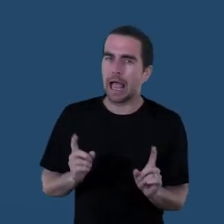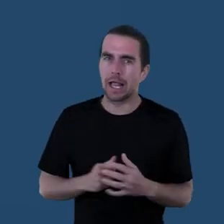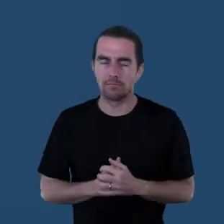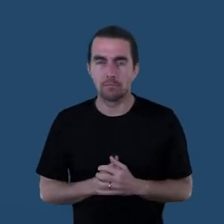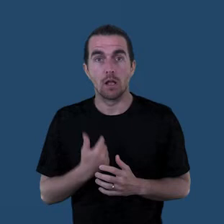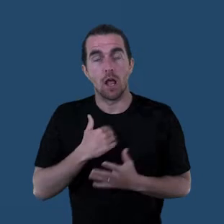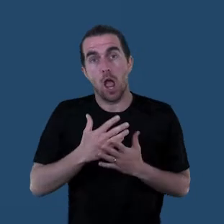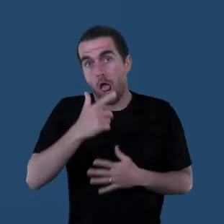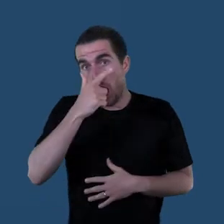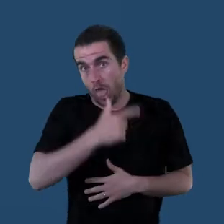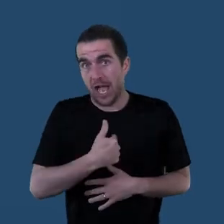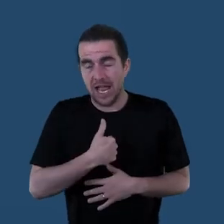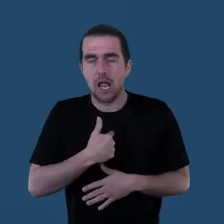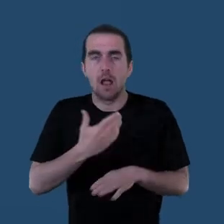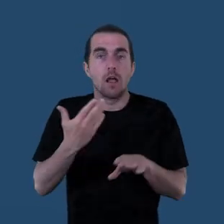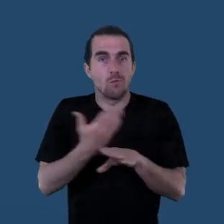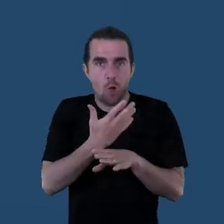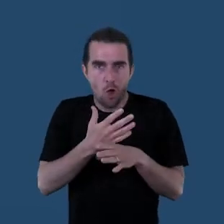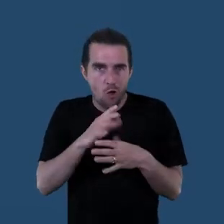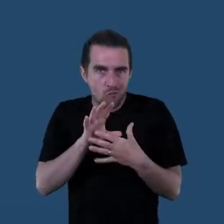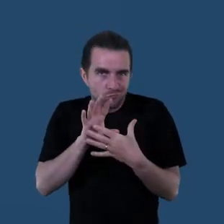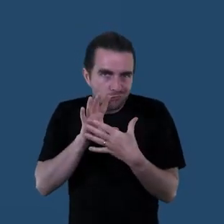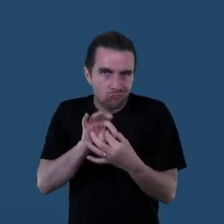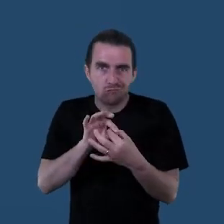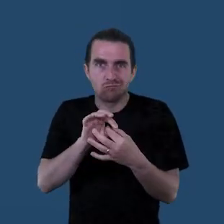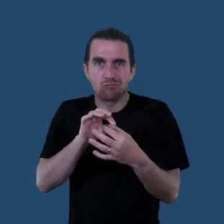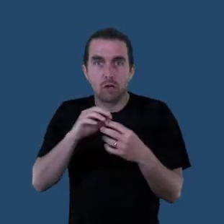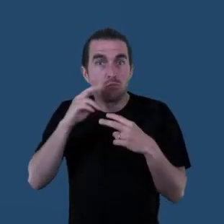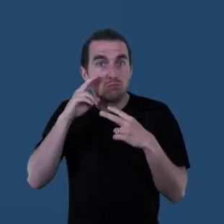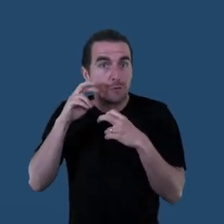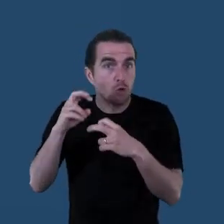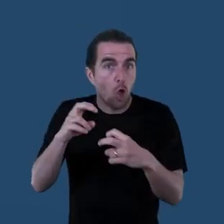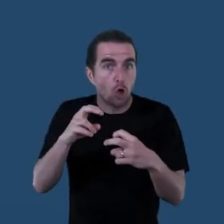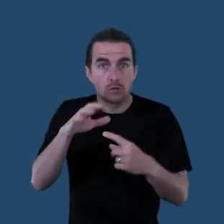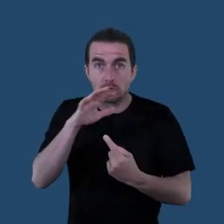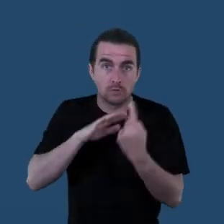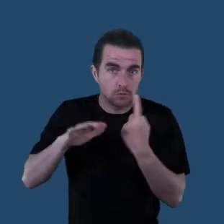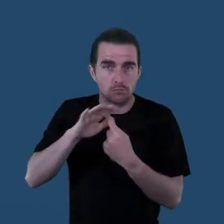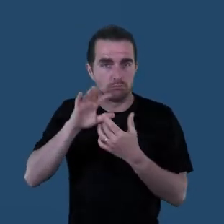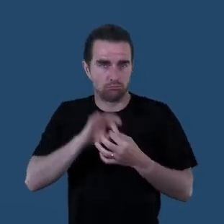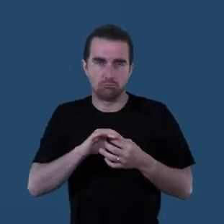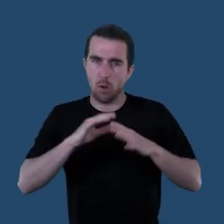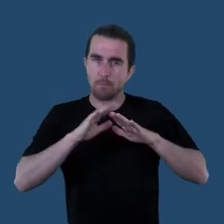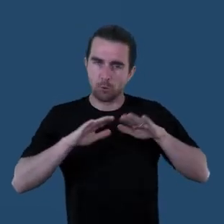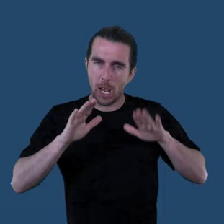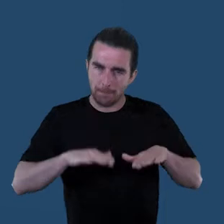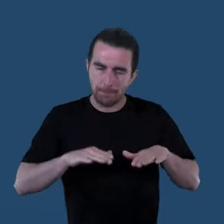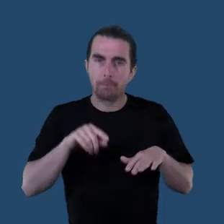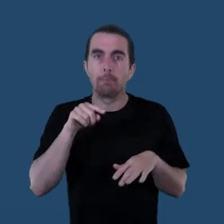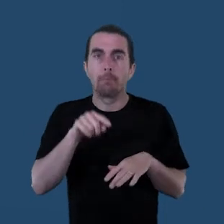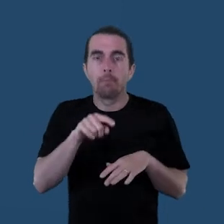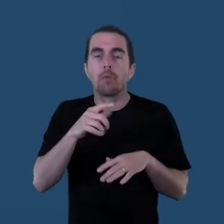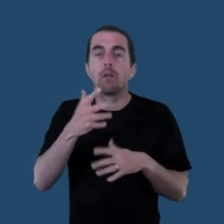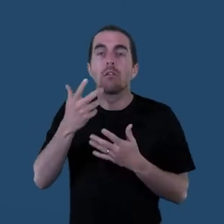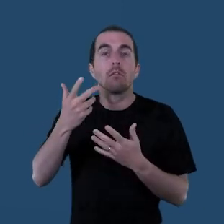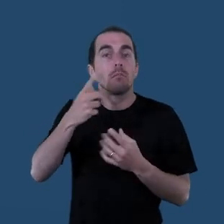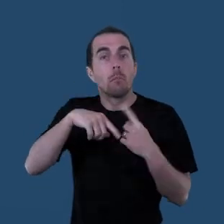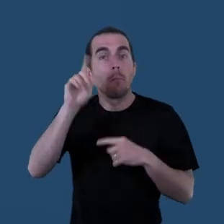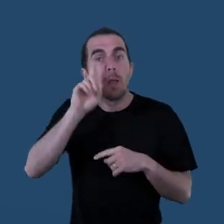I'm one of the fortunate people that gets to work directly with the research collections that we have at the museum, the things that people who visit the galleries